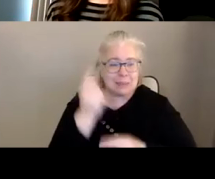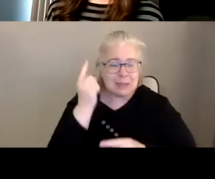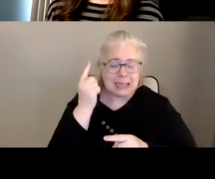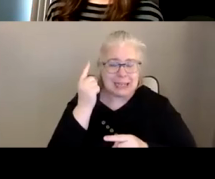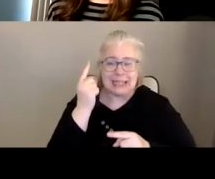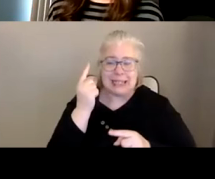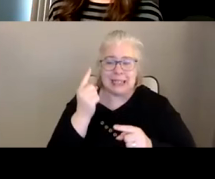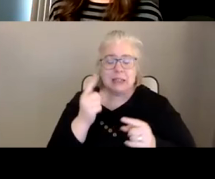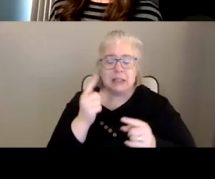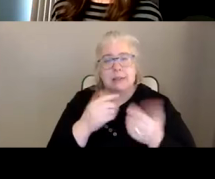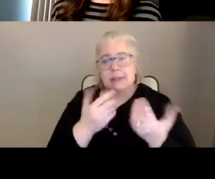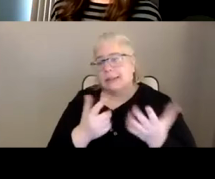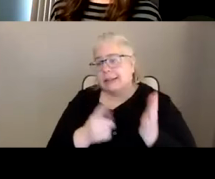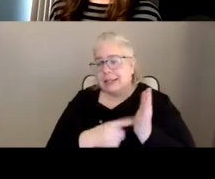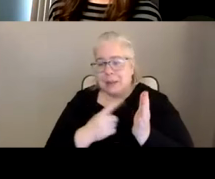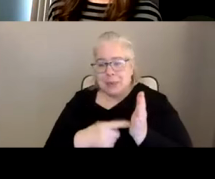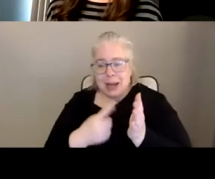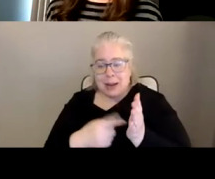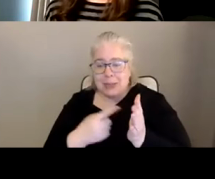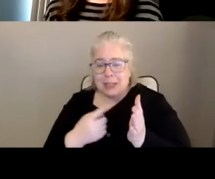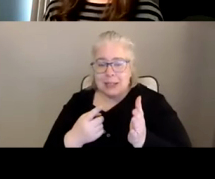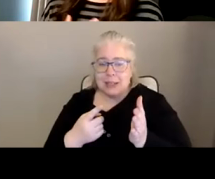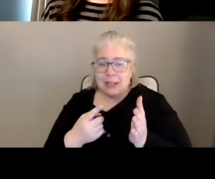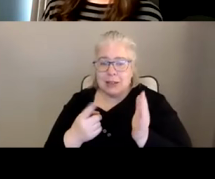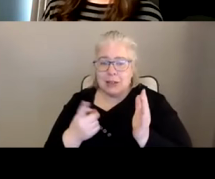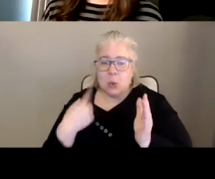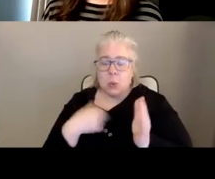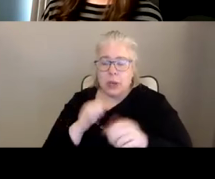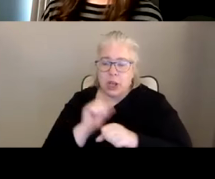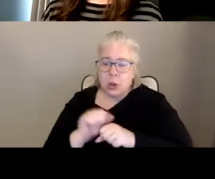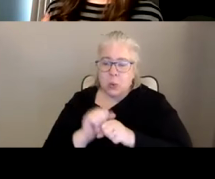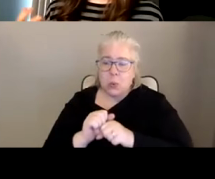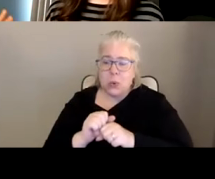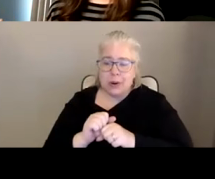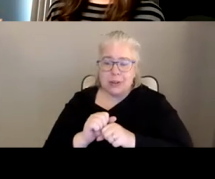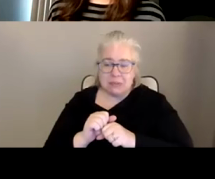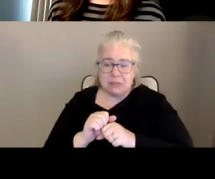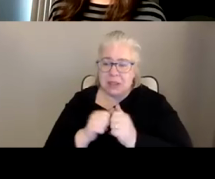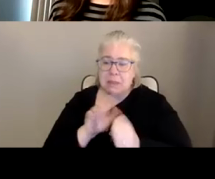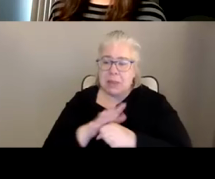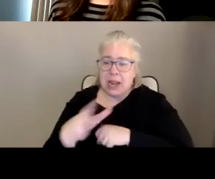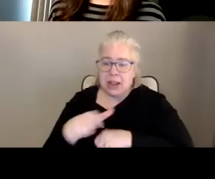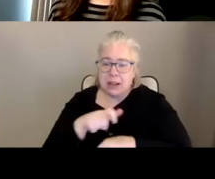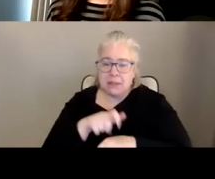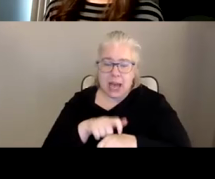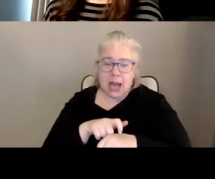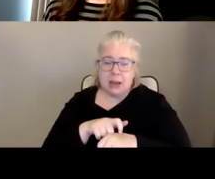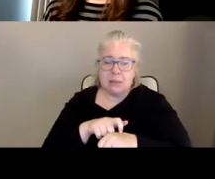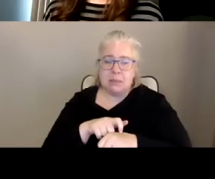And other times like the example I'll share today, we worked in advance of a program beginning